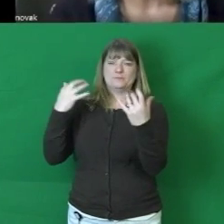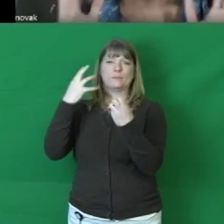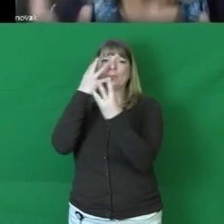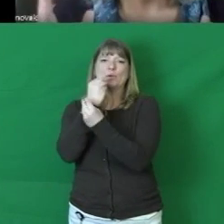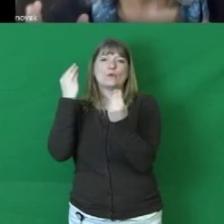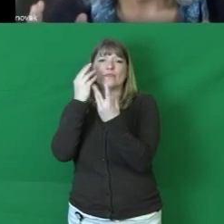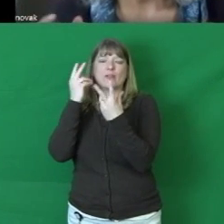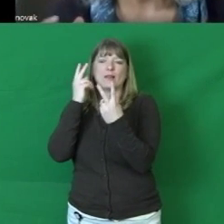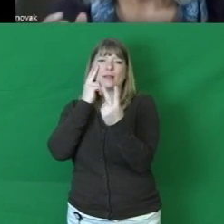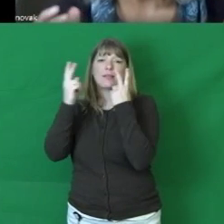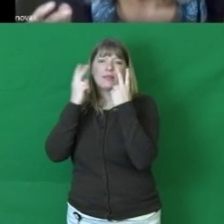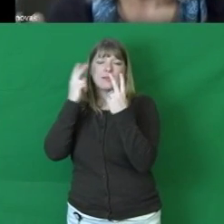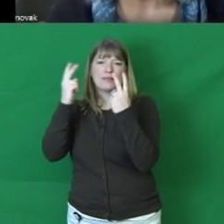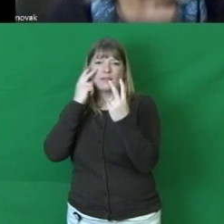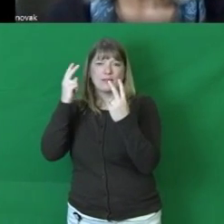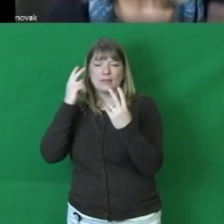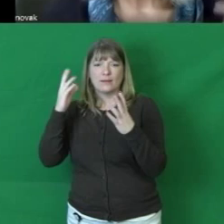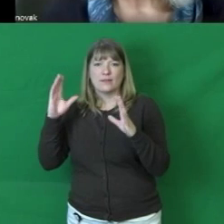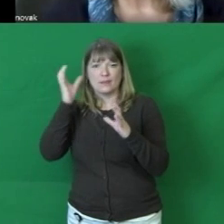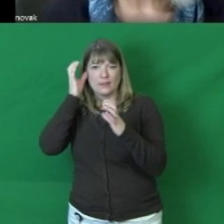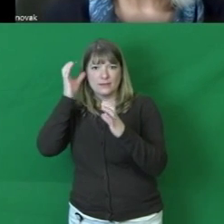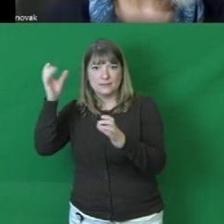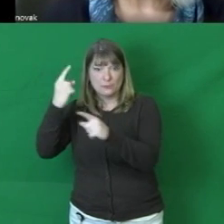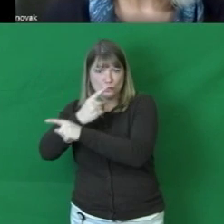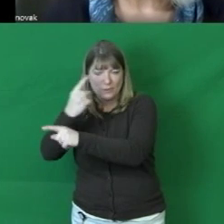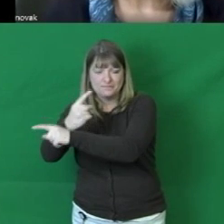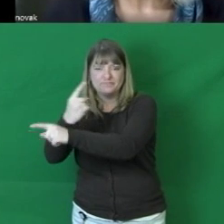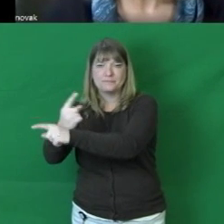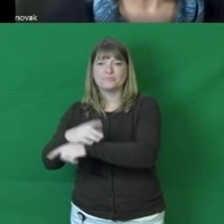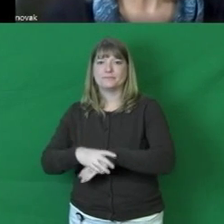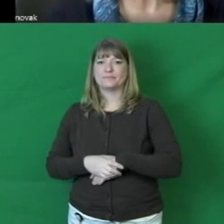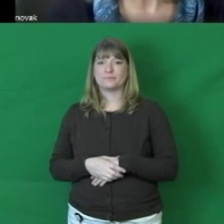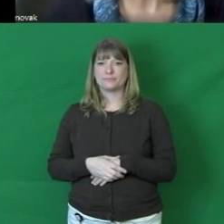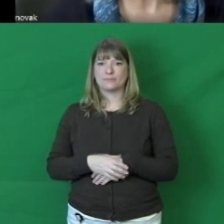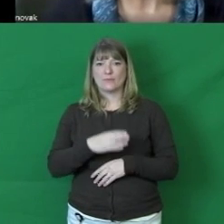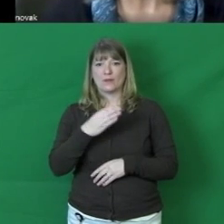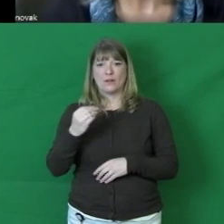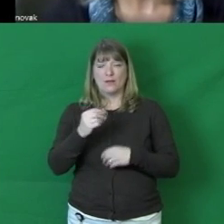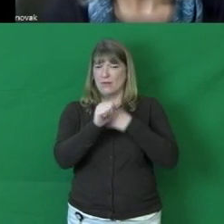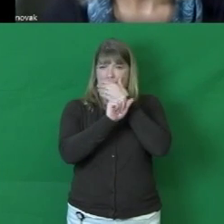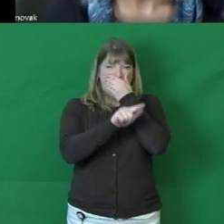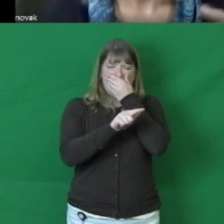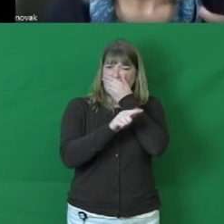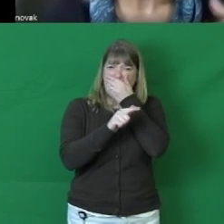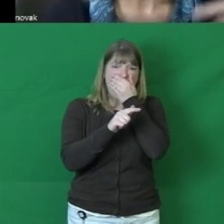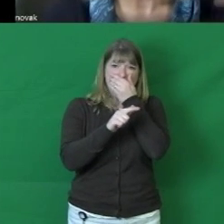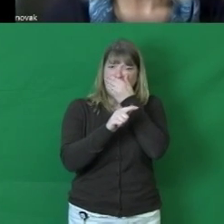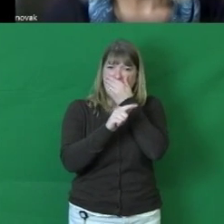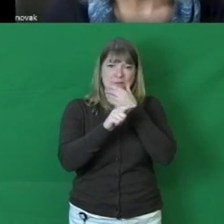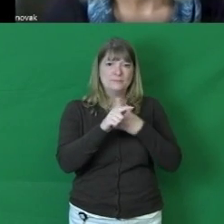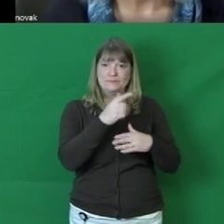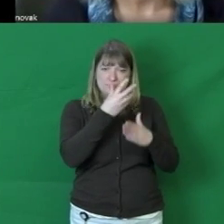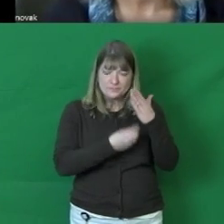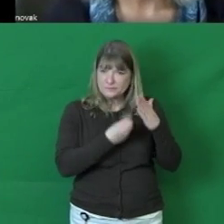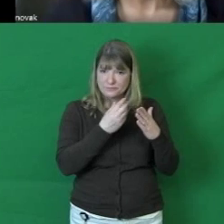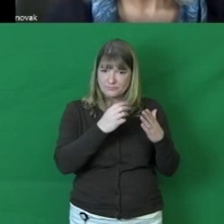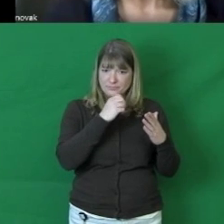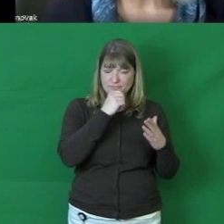conceptual manner, and where is ASL badly represented? What is not American Sign Language?